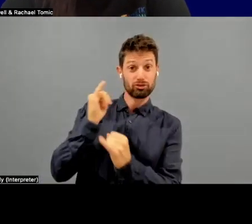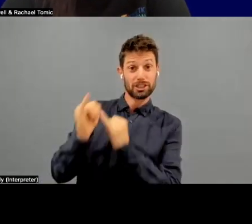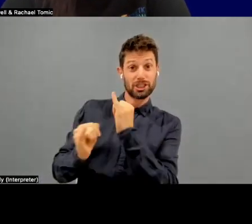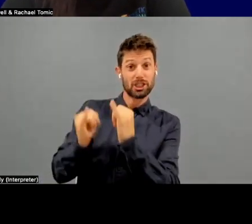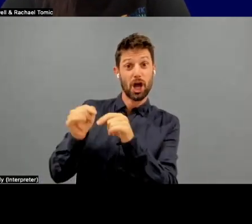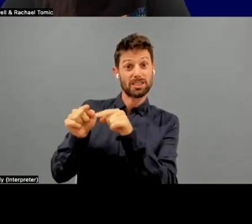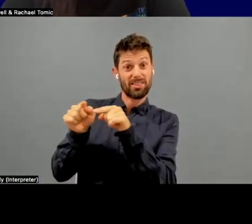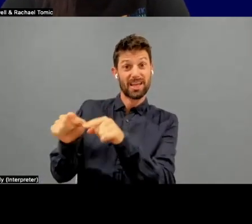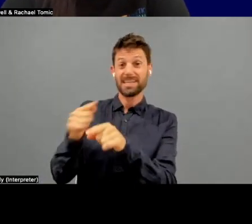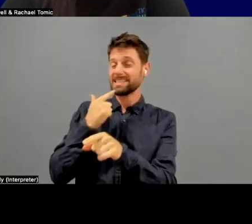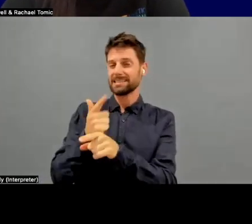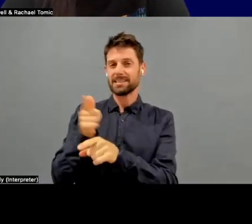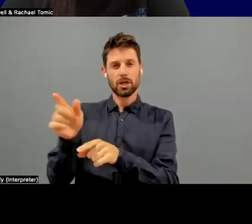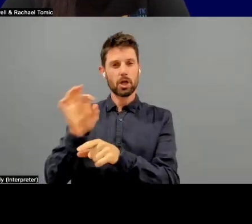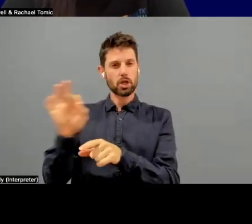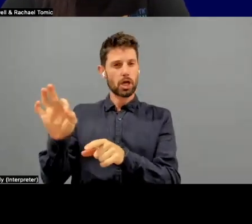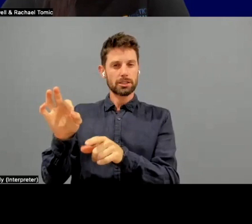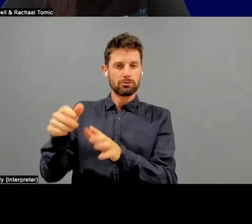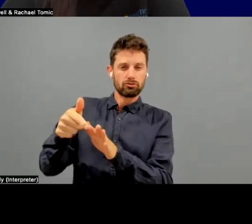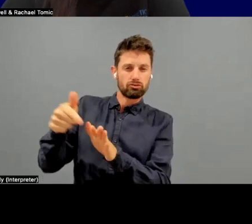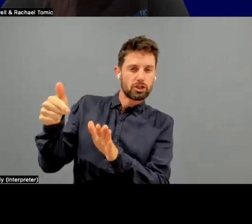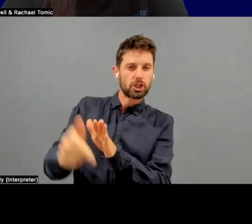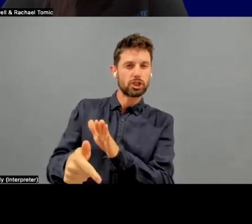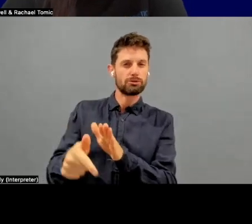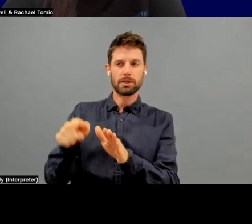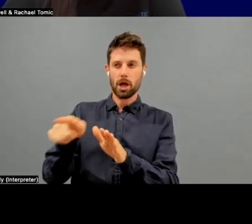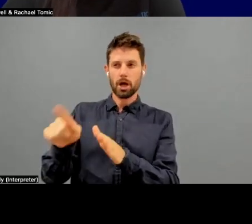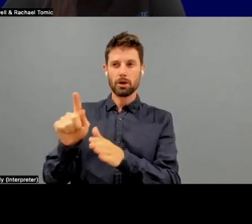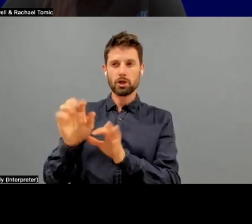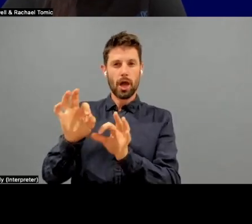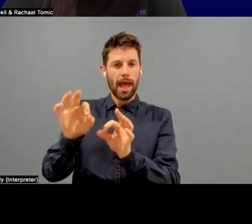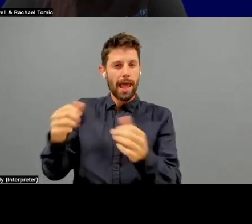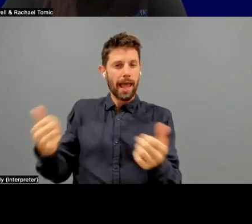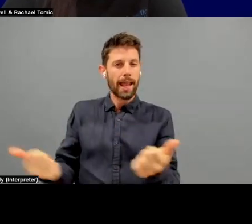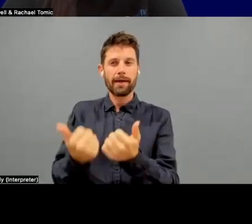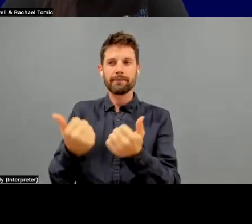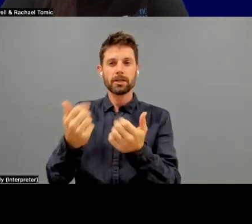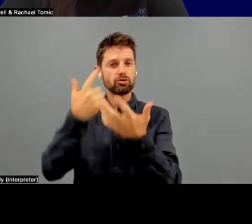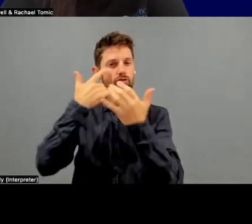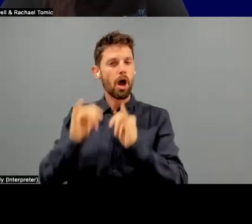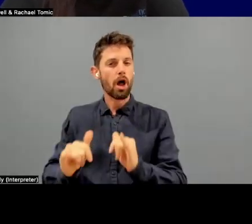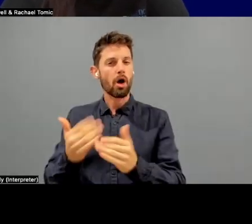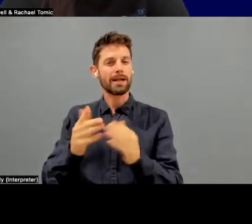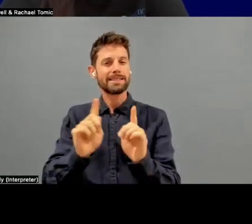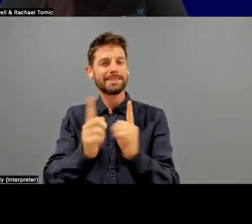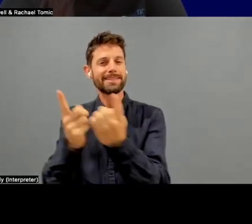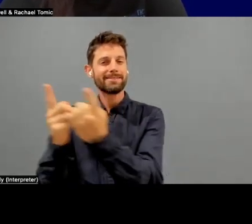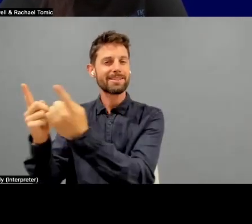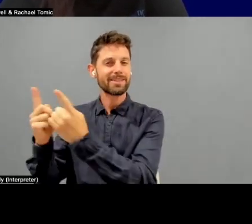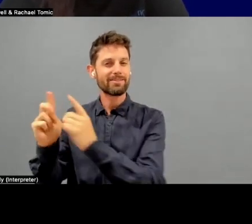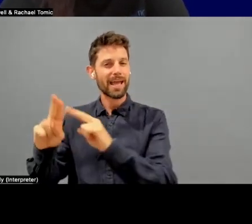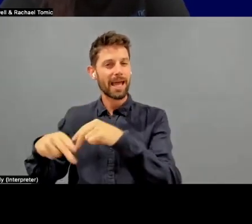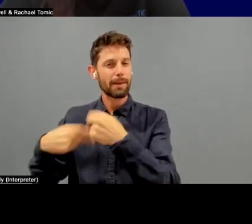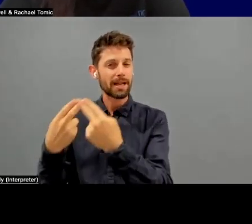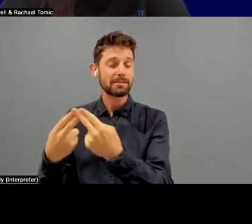case design. However, the tools are still widely used, and, in my opinion, if it picks up someone